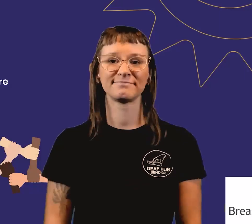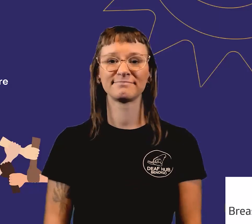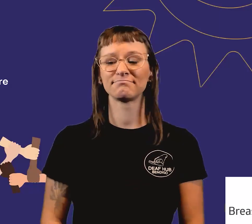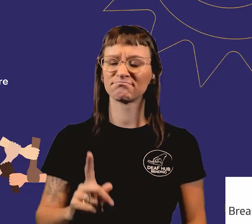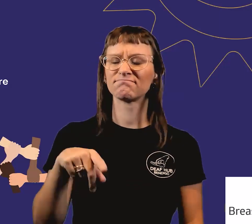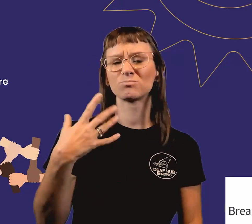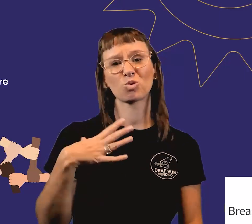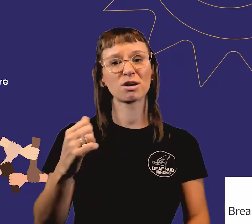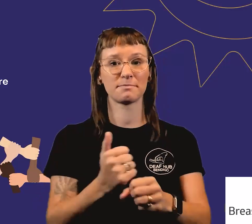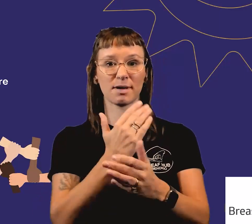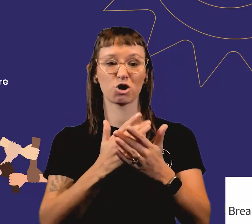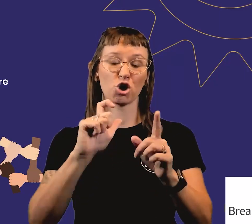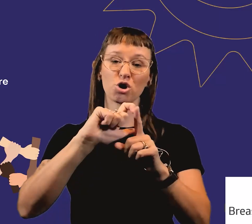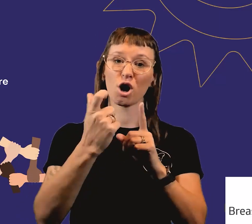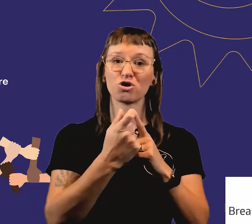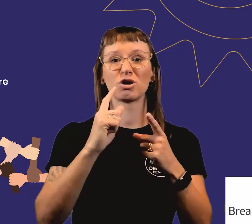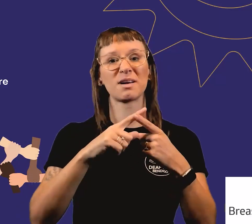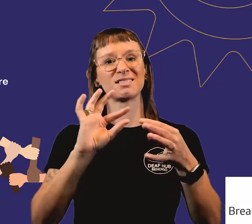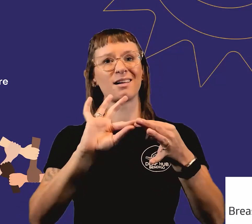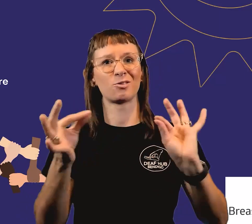Culturally and linguistically diverse people: